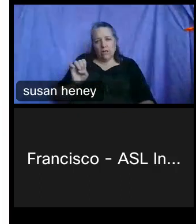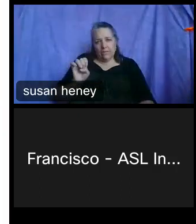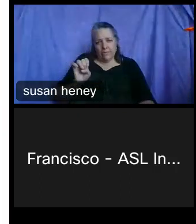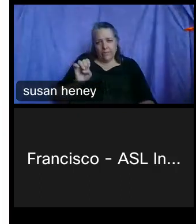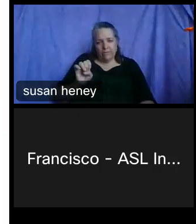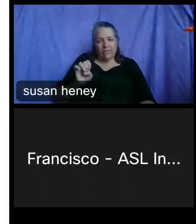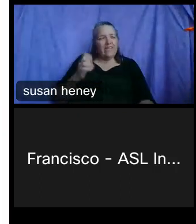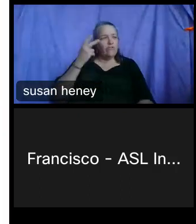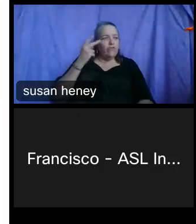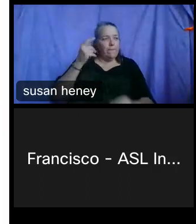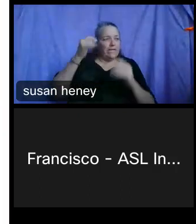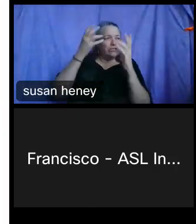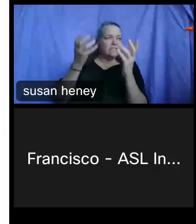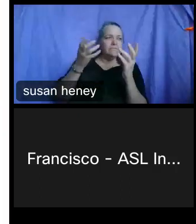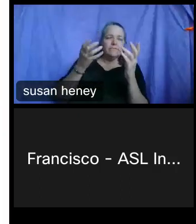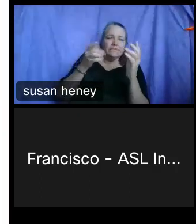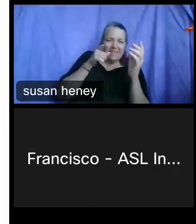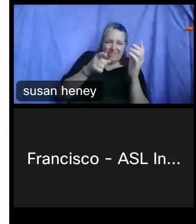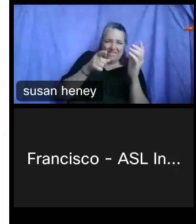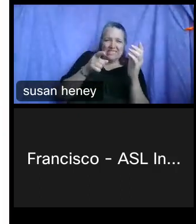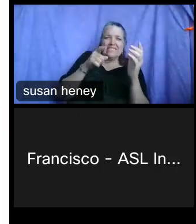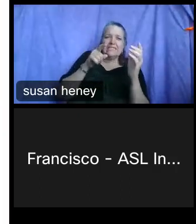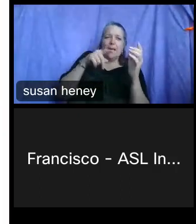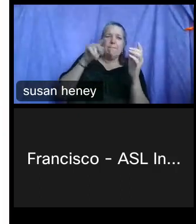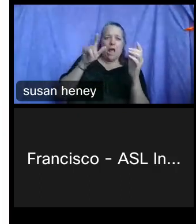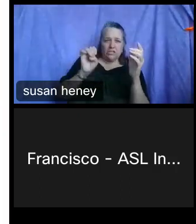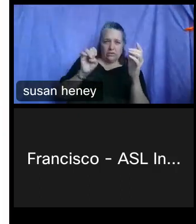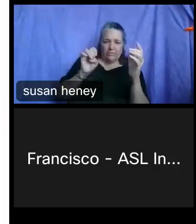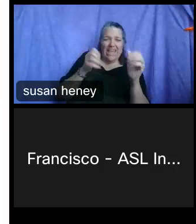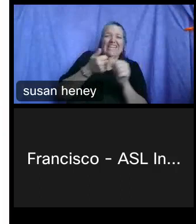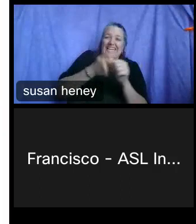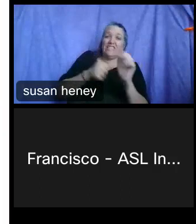this map of the United States is a puzzle, and that each state is a puzzle piece.